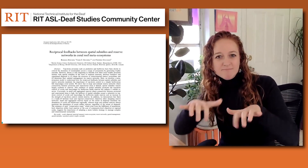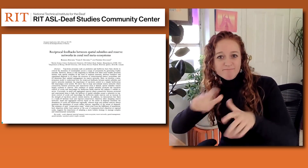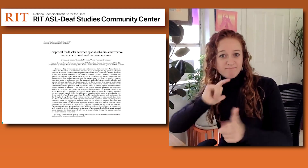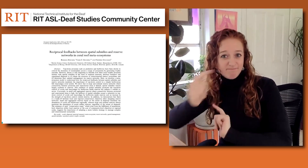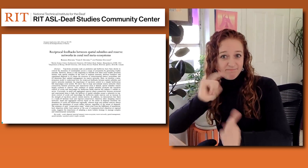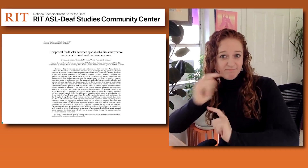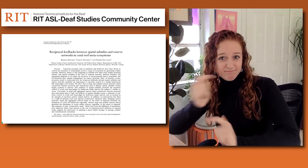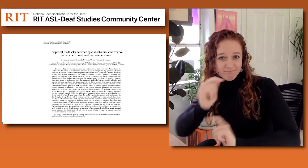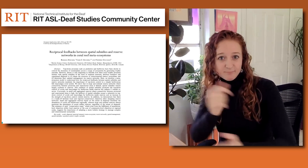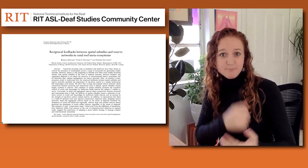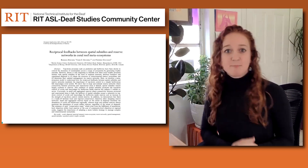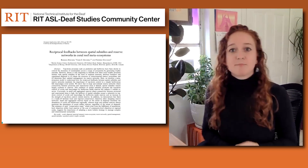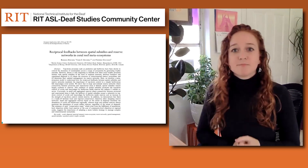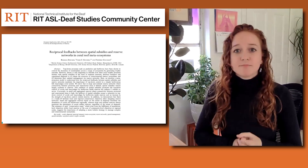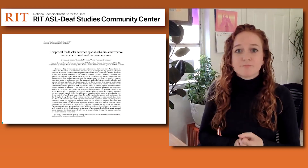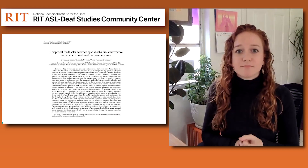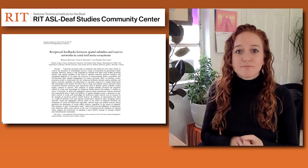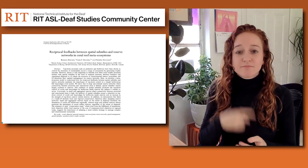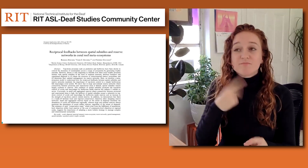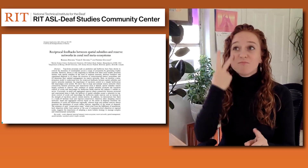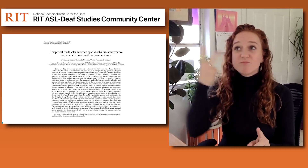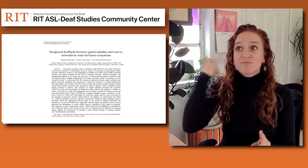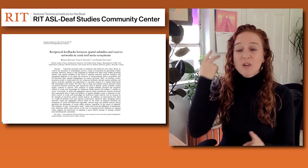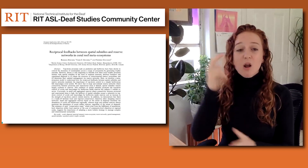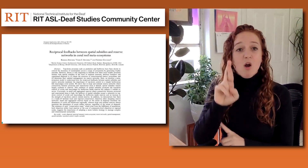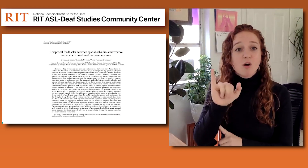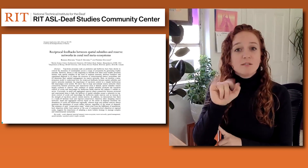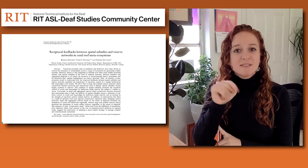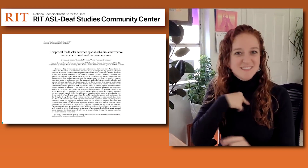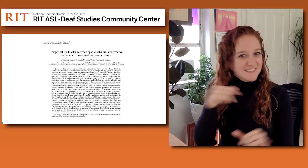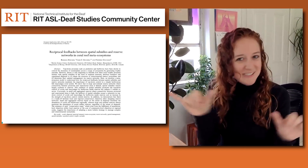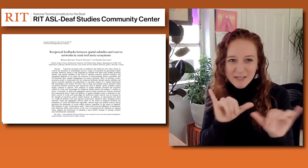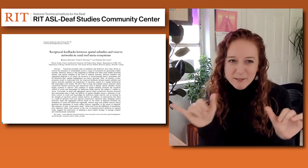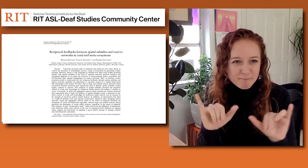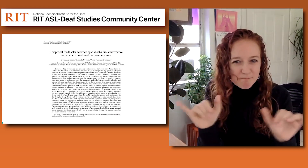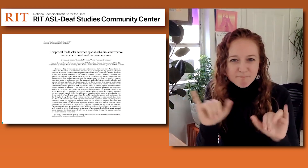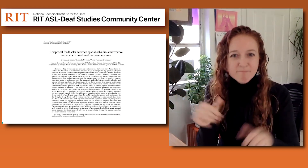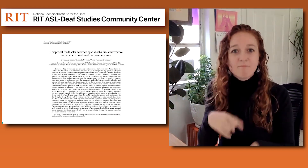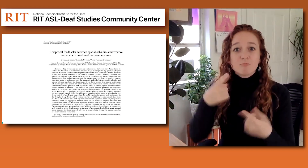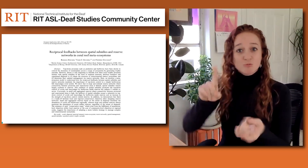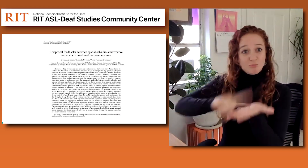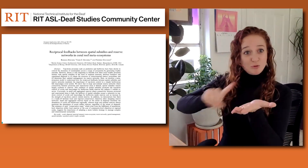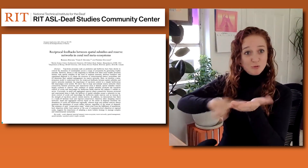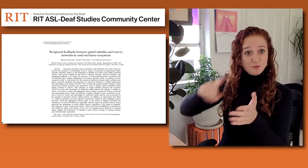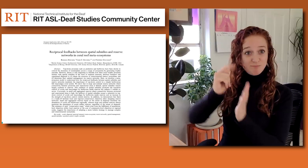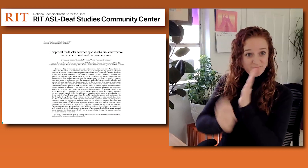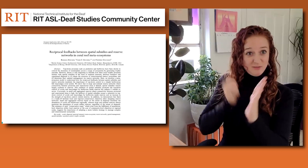or we would chat with one another while on video. Looking back, my time at RIT was very similar.